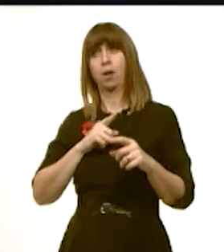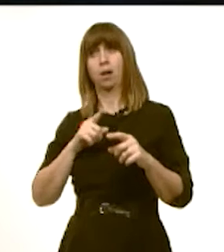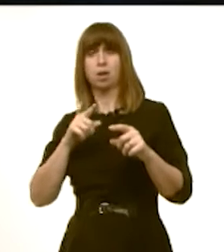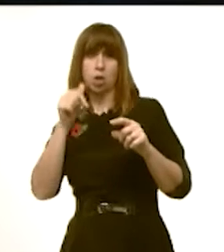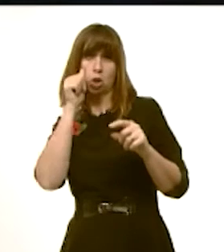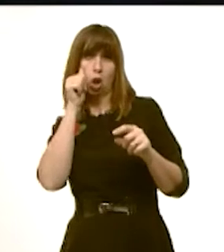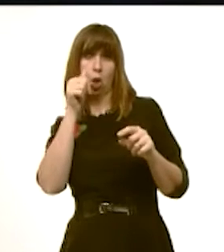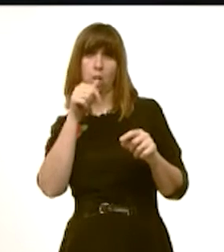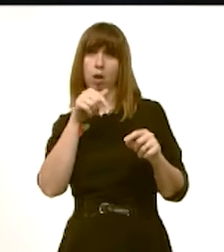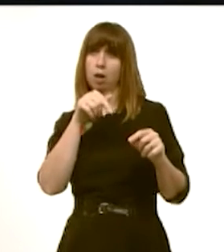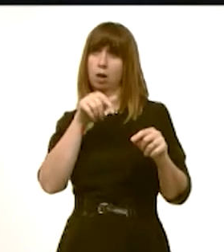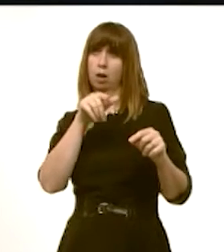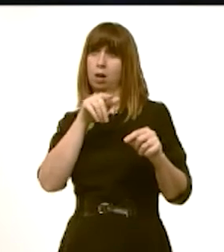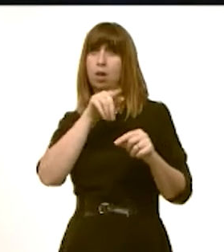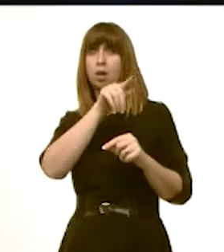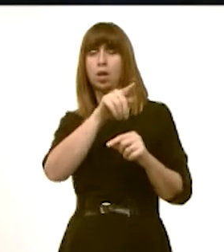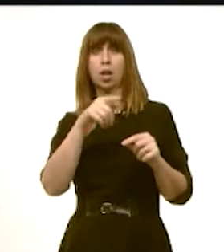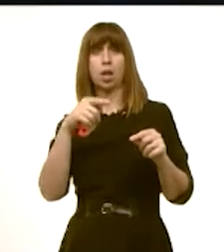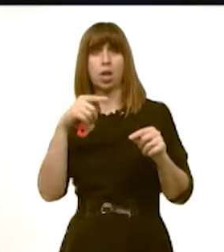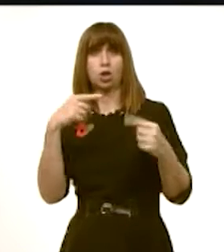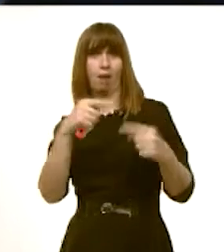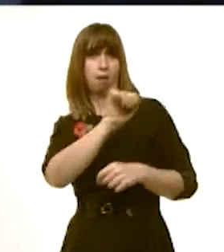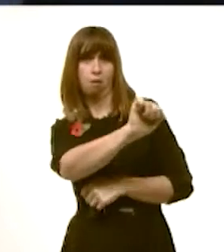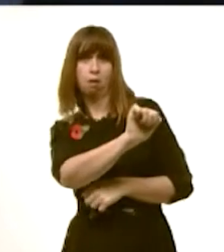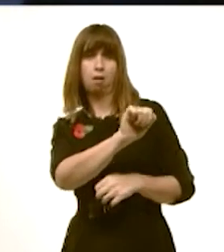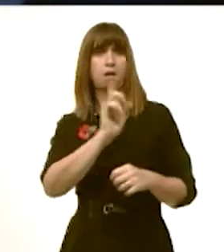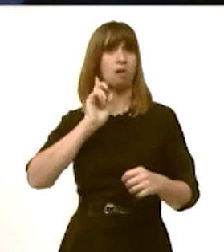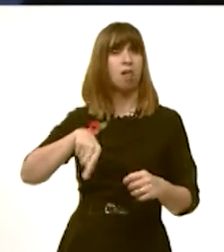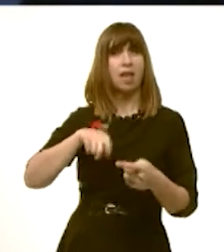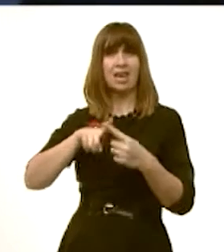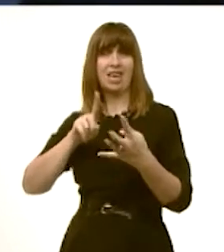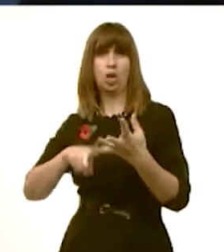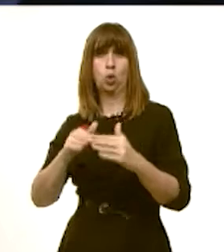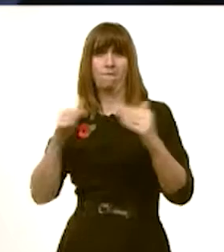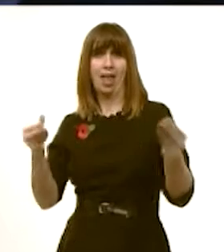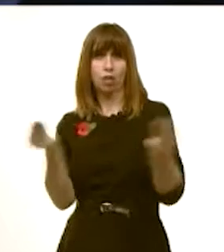the country failing to abide by EU rules on fair trade, will make the dumping of cheap